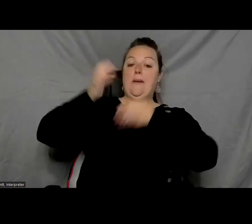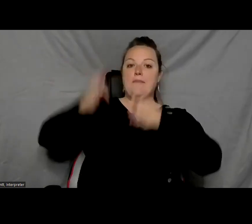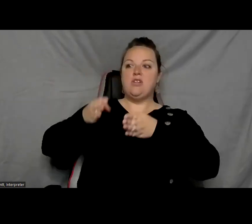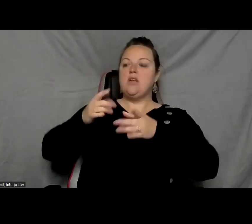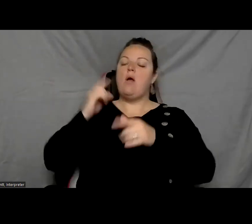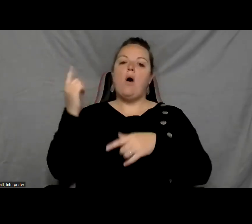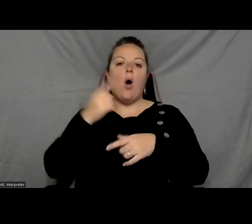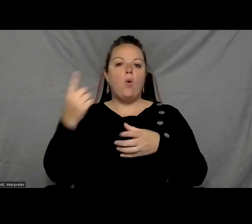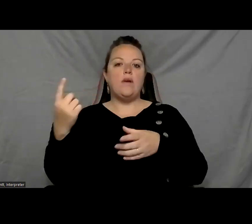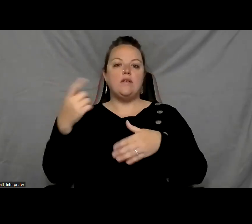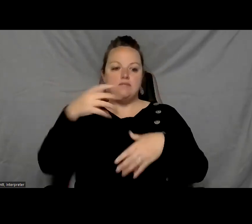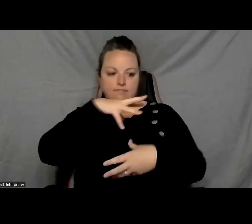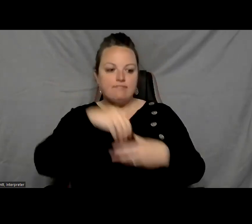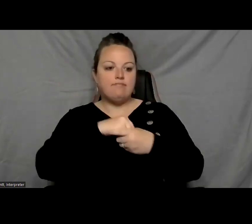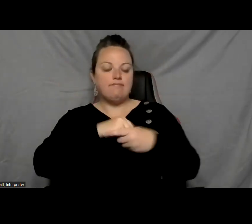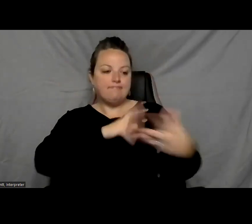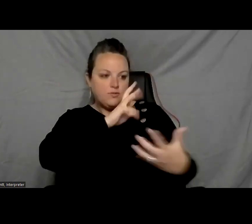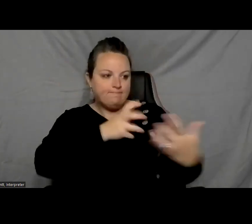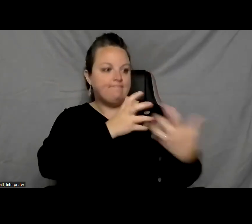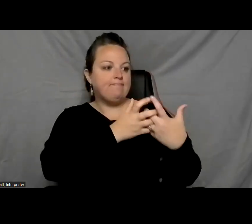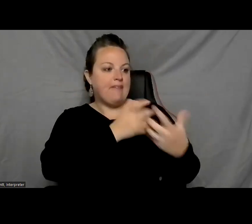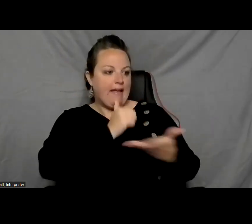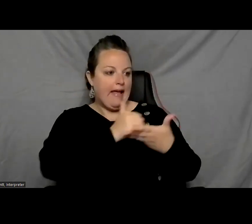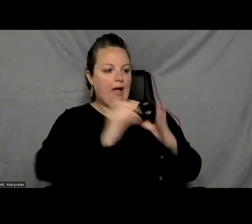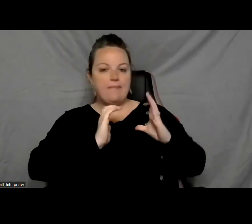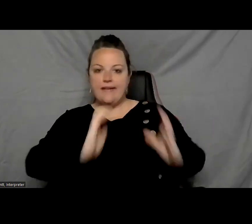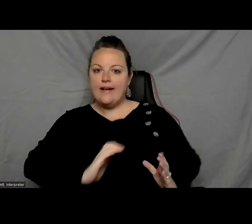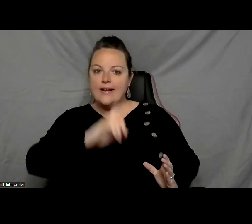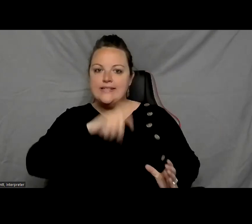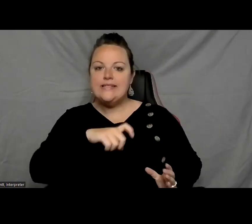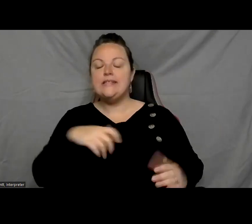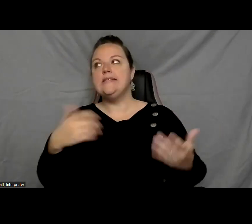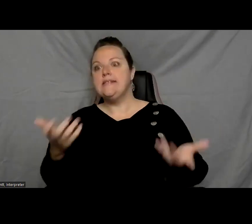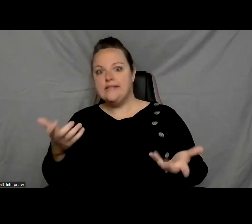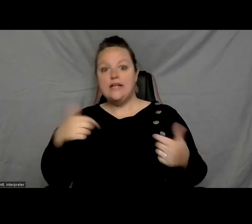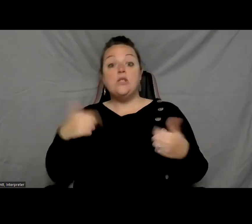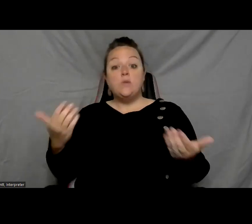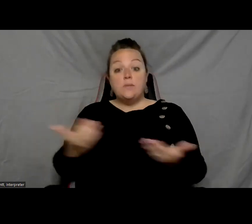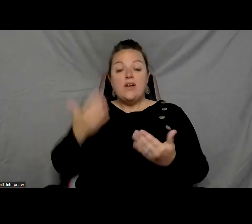gaps so that we can meet our clients' needs. I'm here today because we need your help,